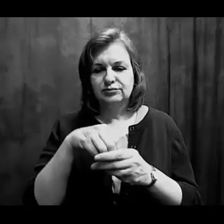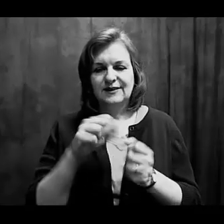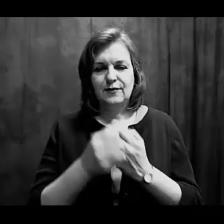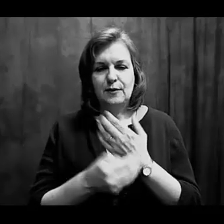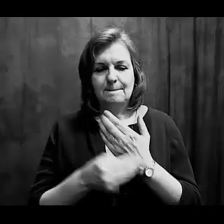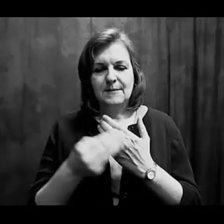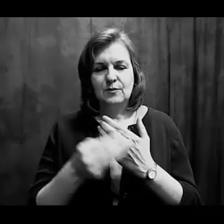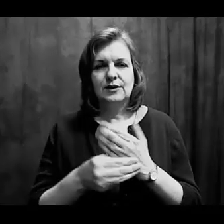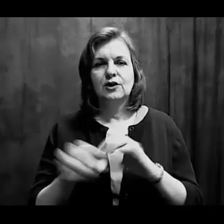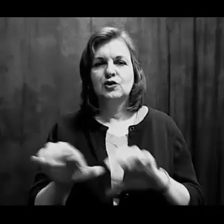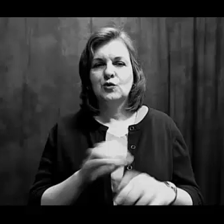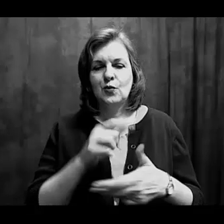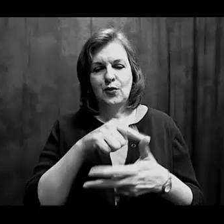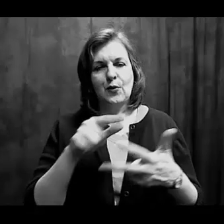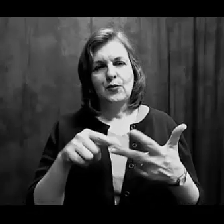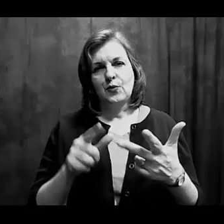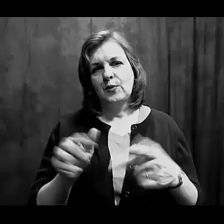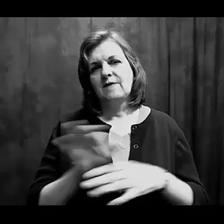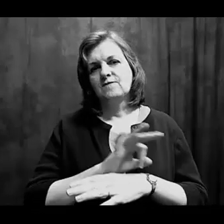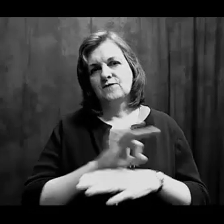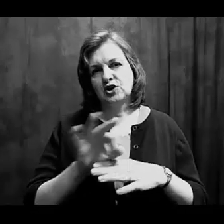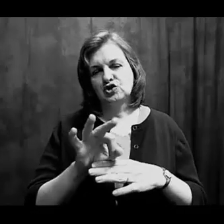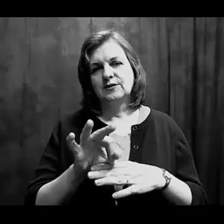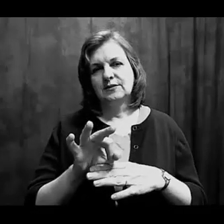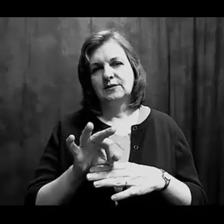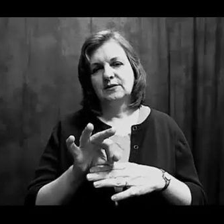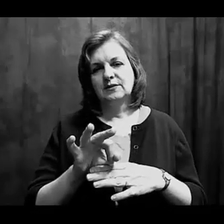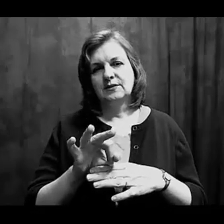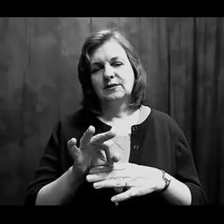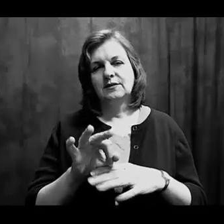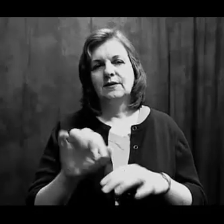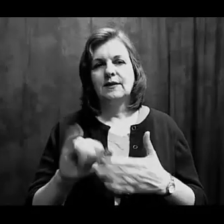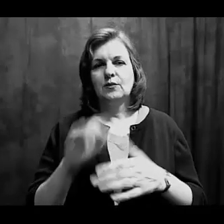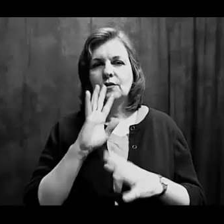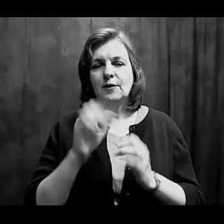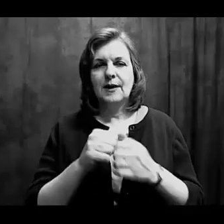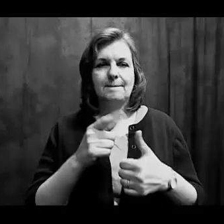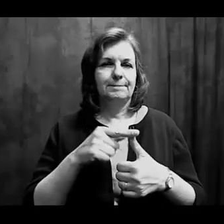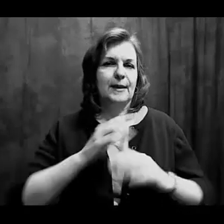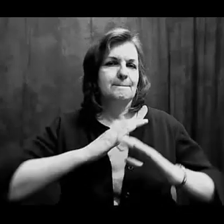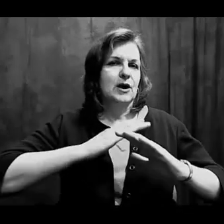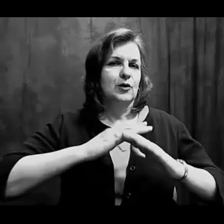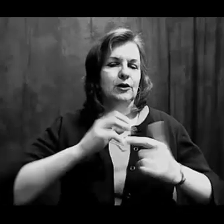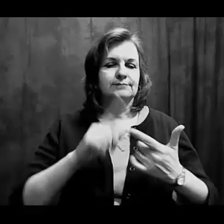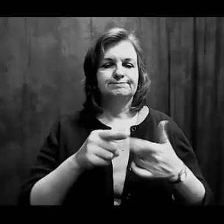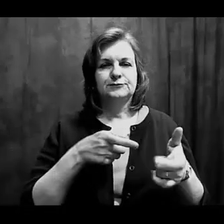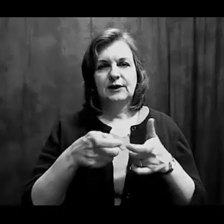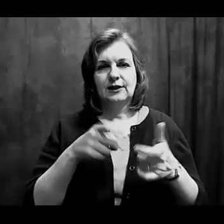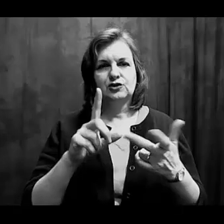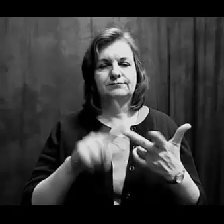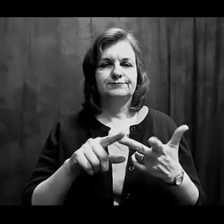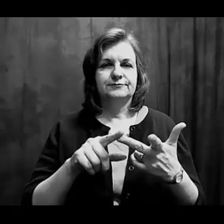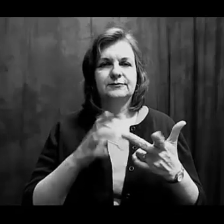so all of these things are gonna work together to do those three functions that we mentioned